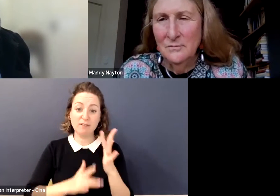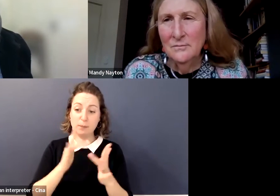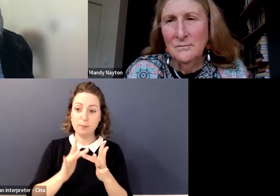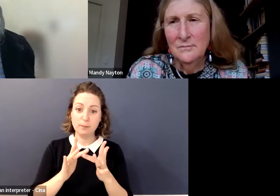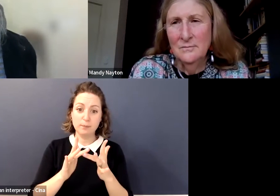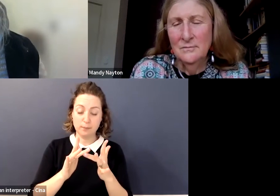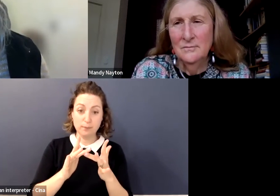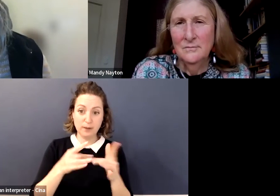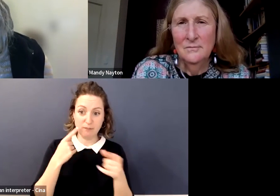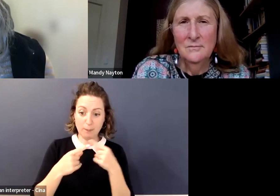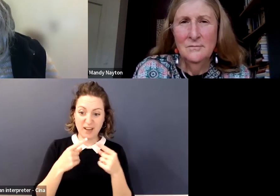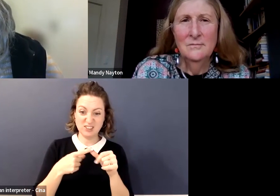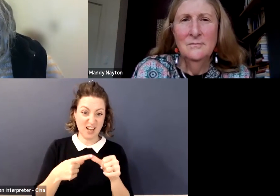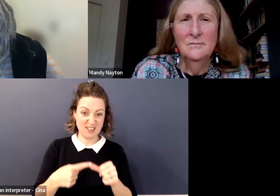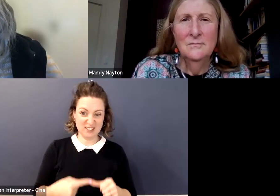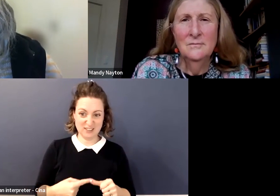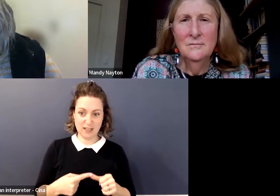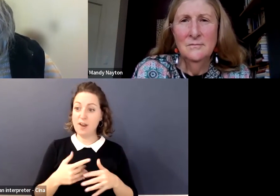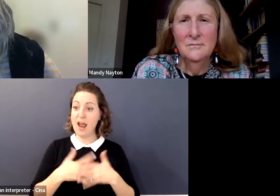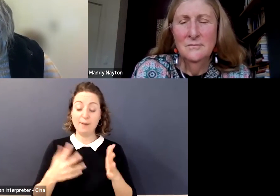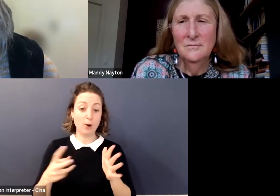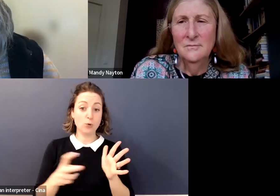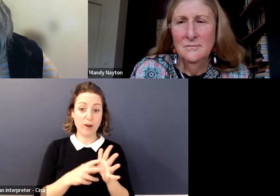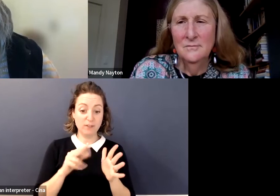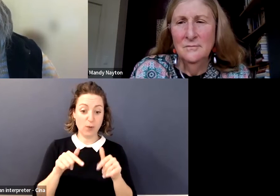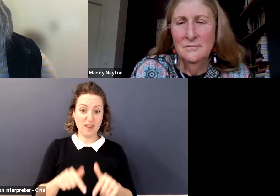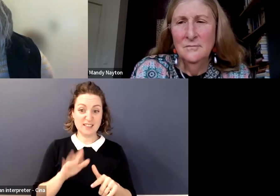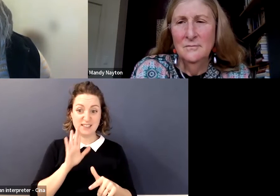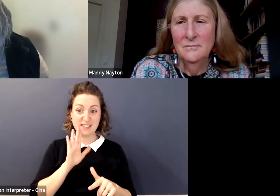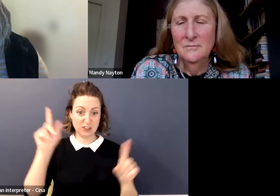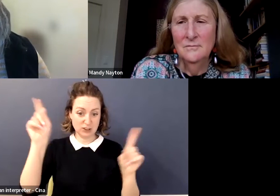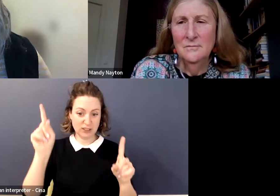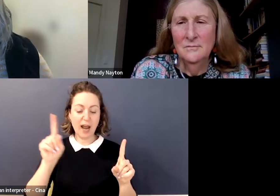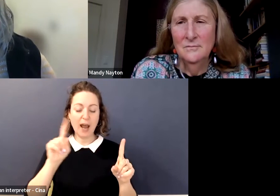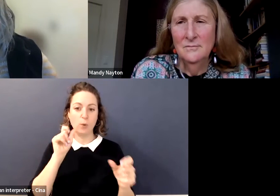and we'll send everybody who registered for the session today a link to the recording and the